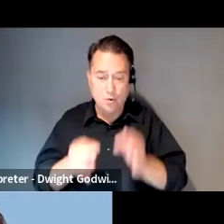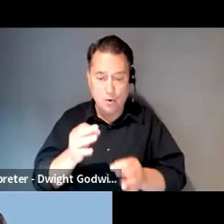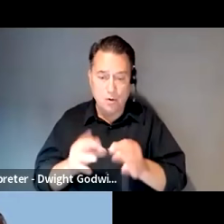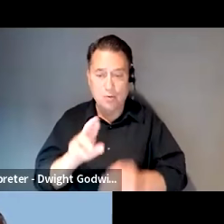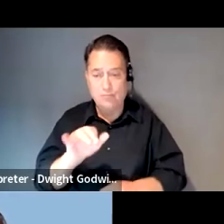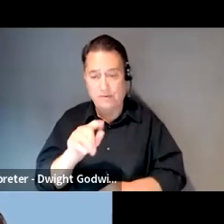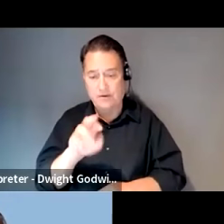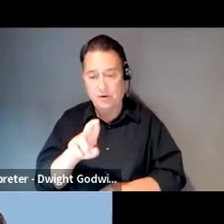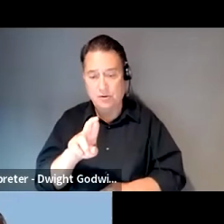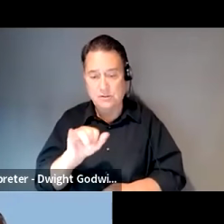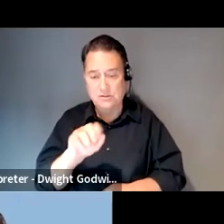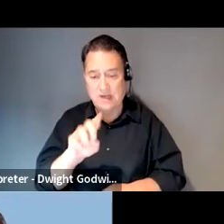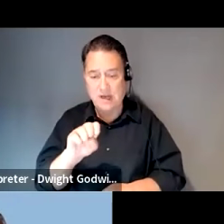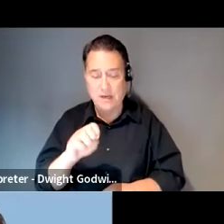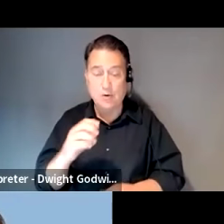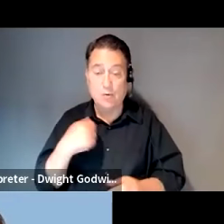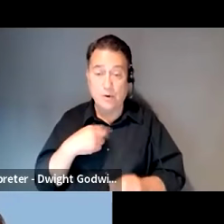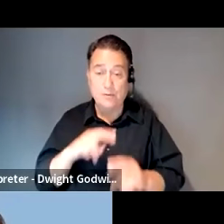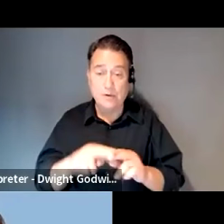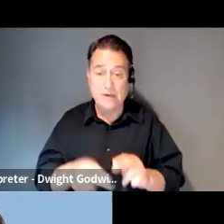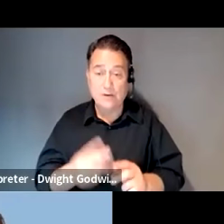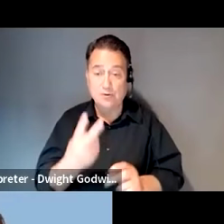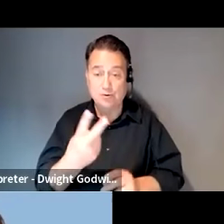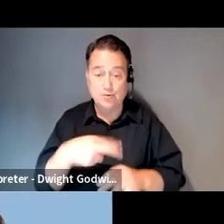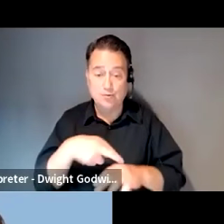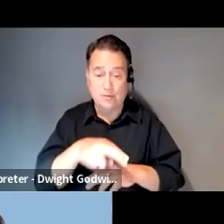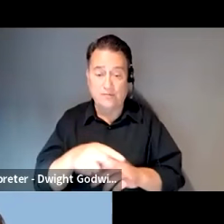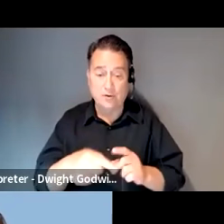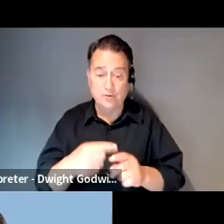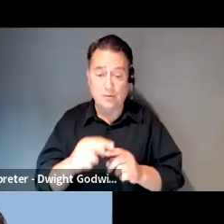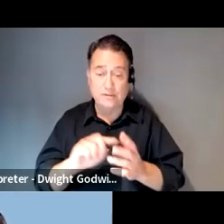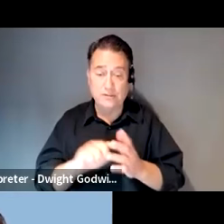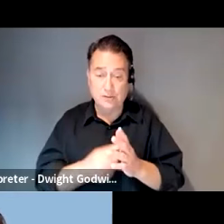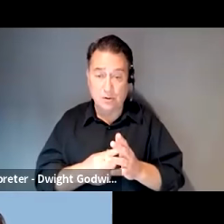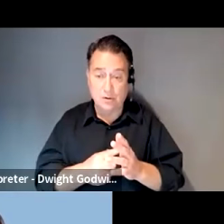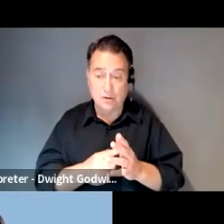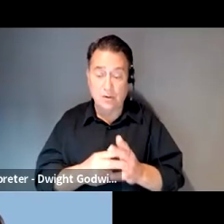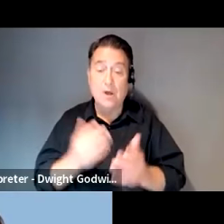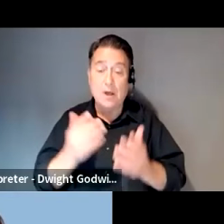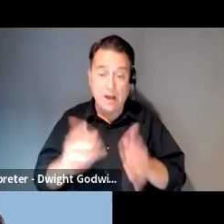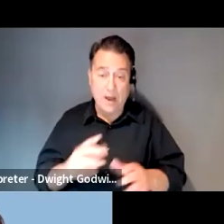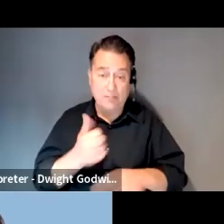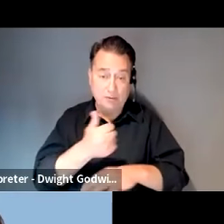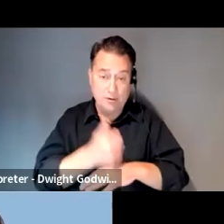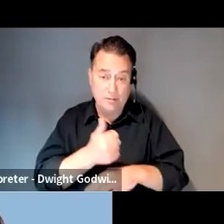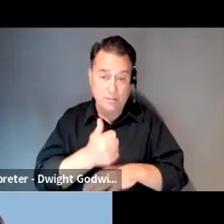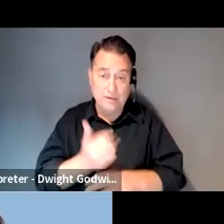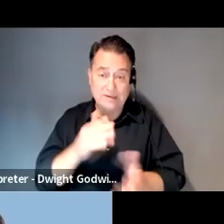we were down to two referrals when we started. After implementing the centralized screenings,